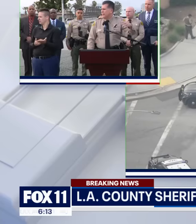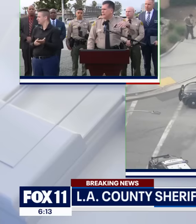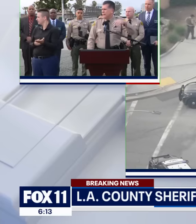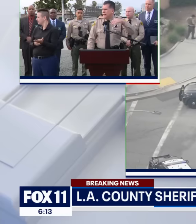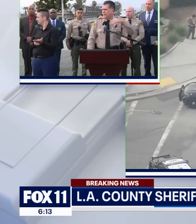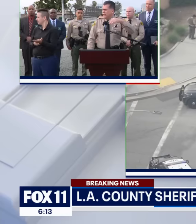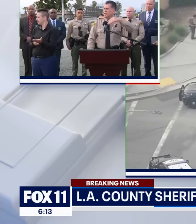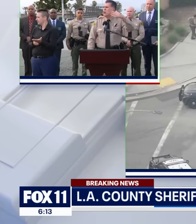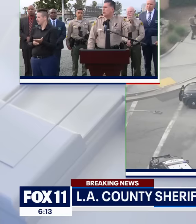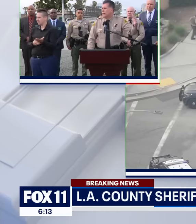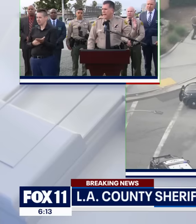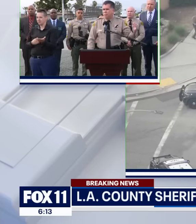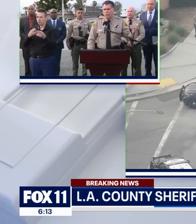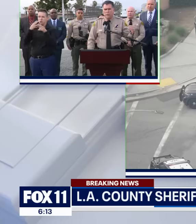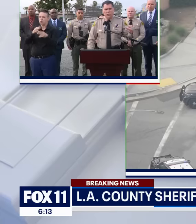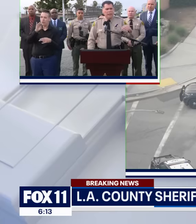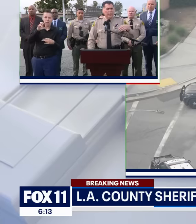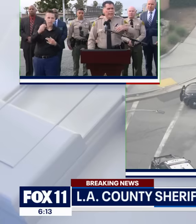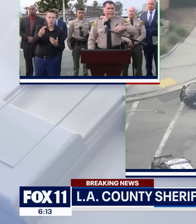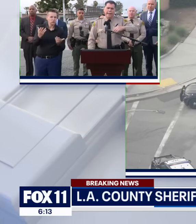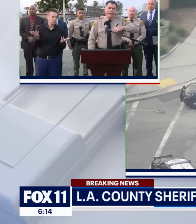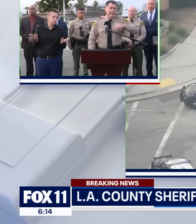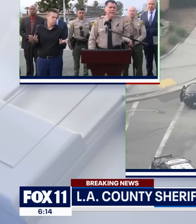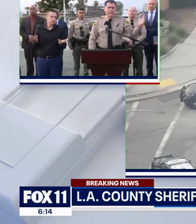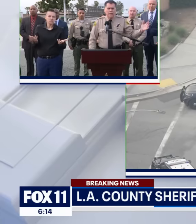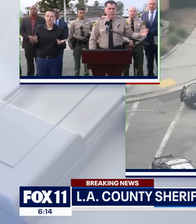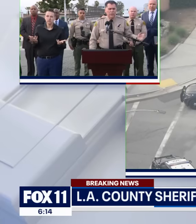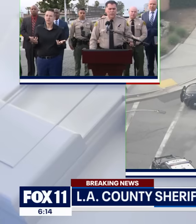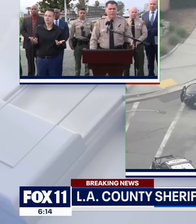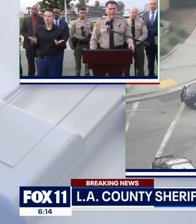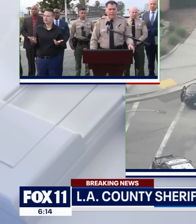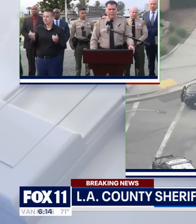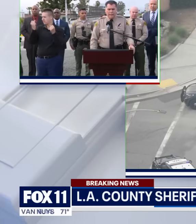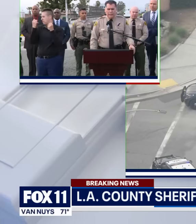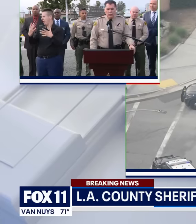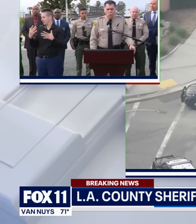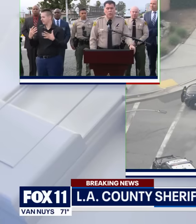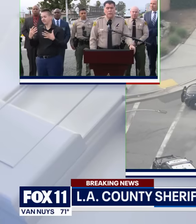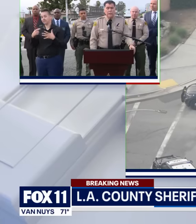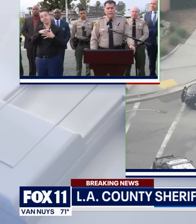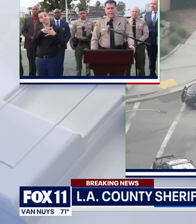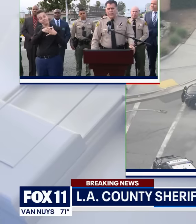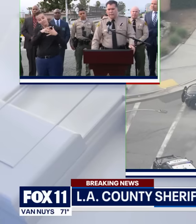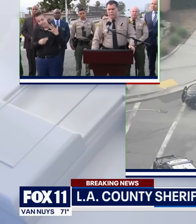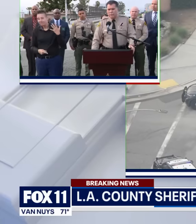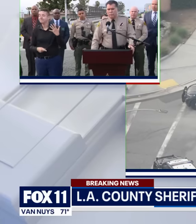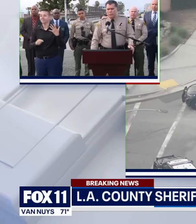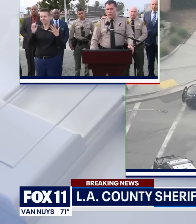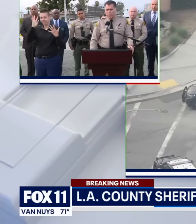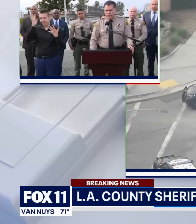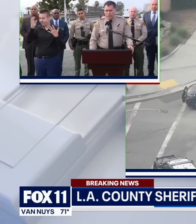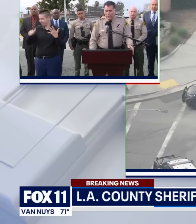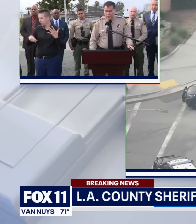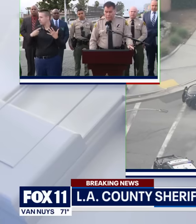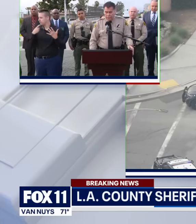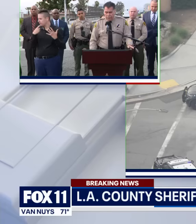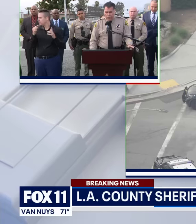shooting a deputy sheriff that's sitting on a motorcycle waiting for a red light, and you shoot